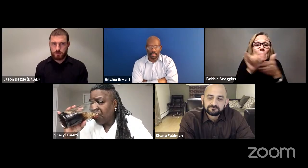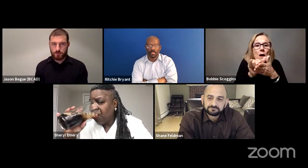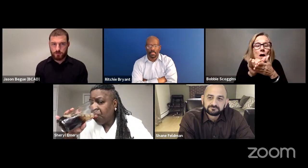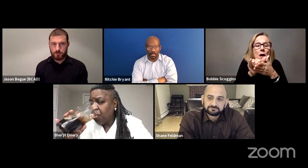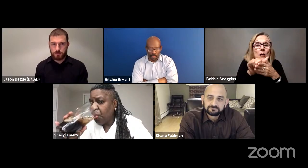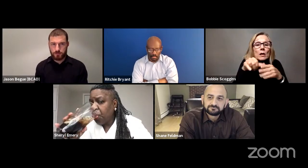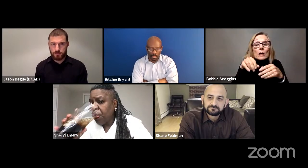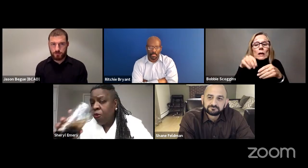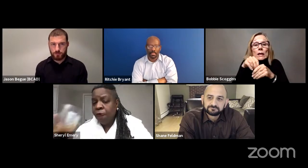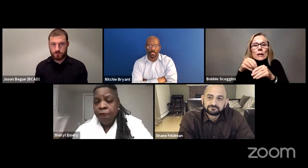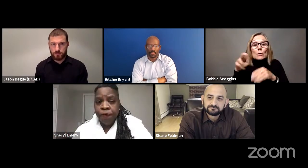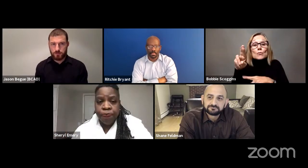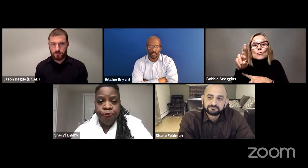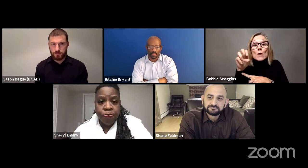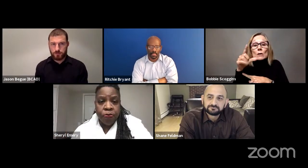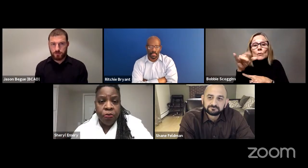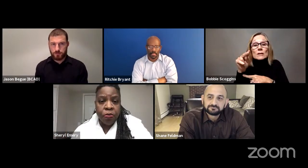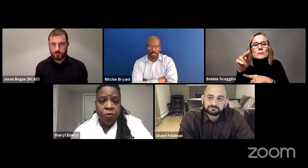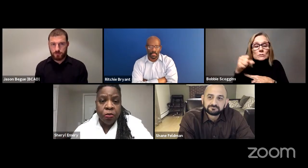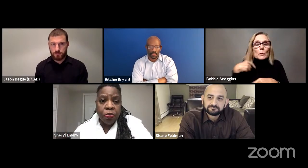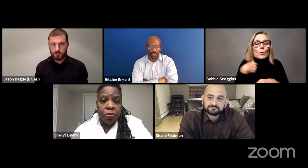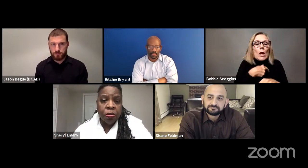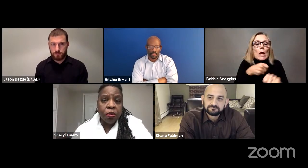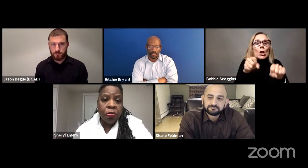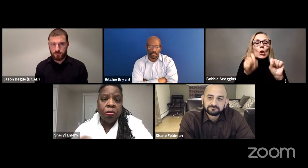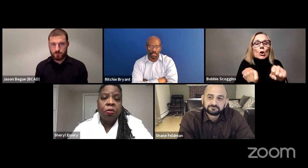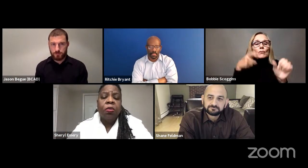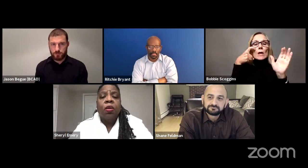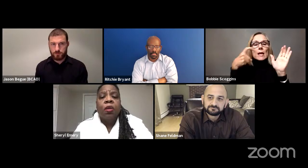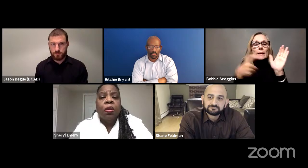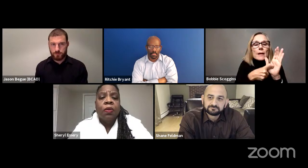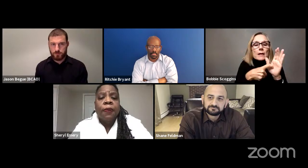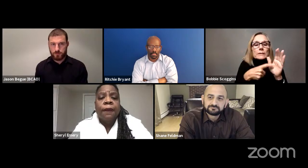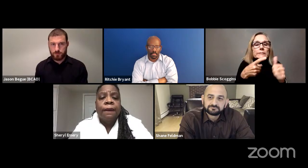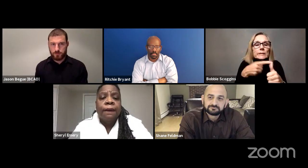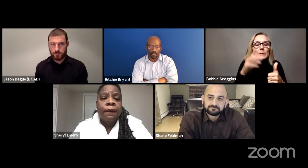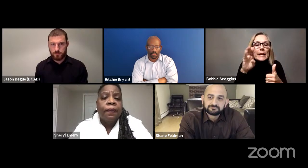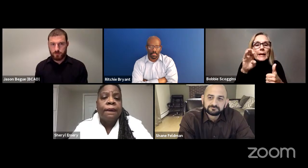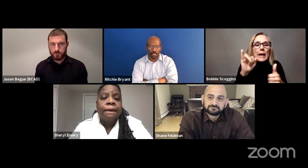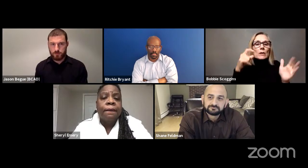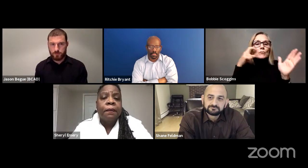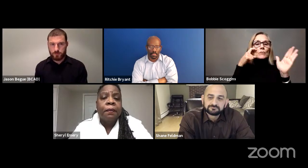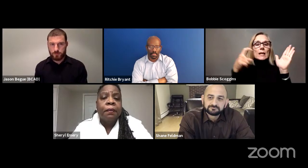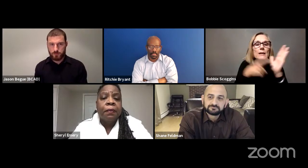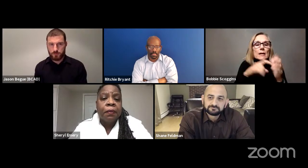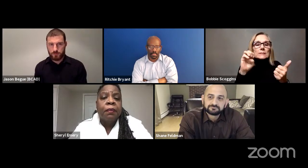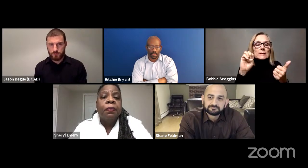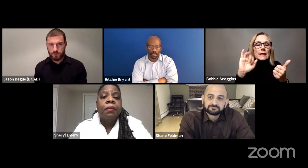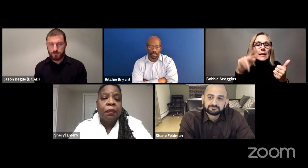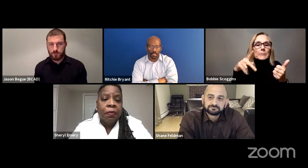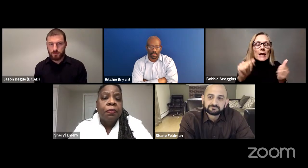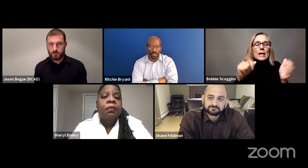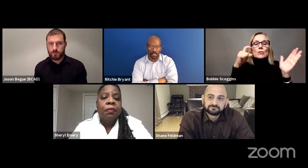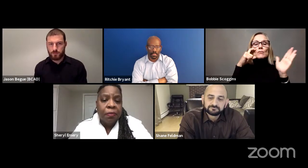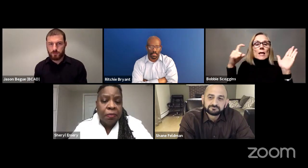very generic so that in the regulations, we could recognize things like the BEI, things